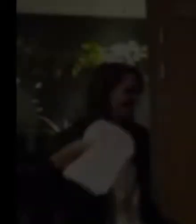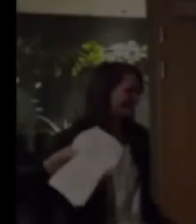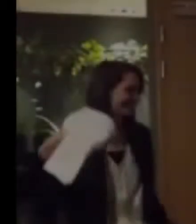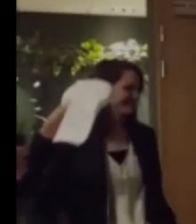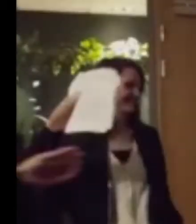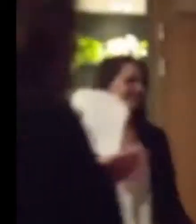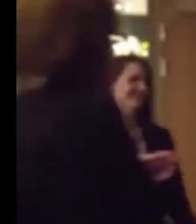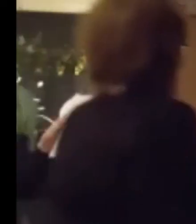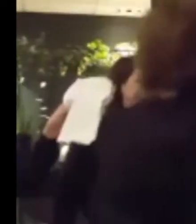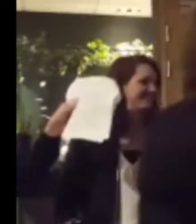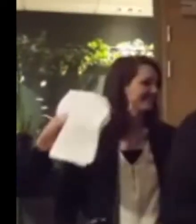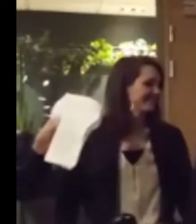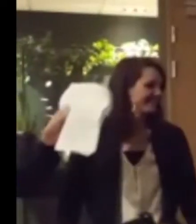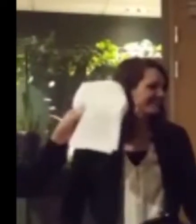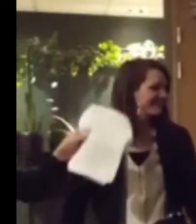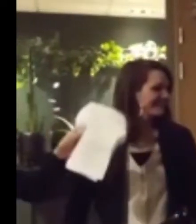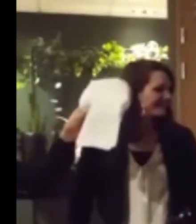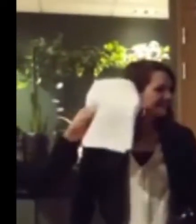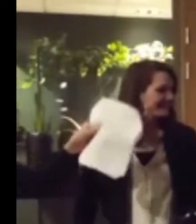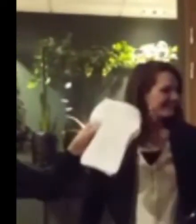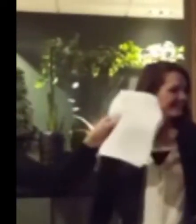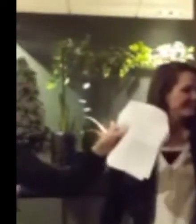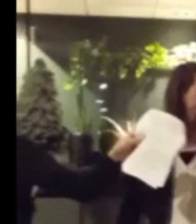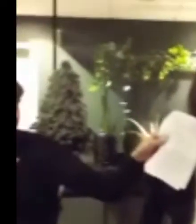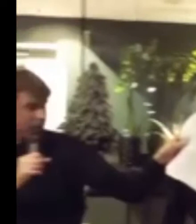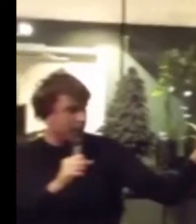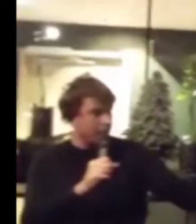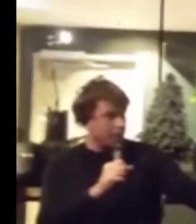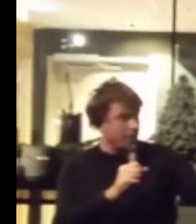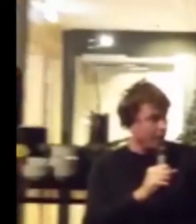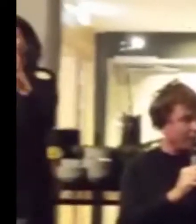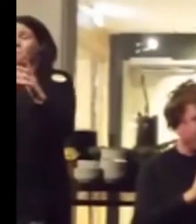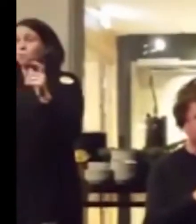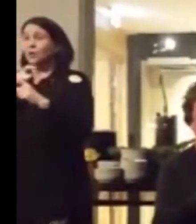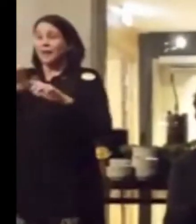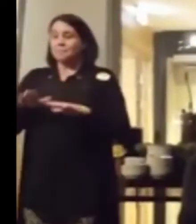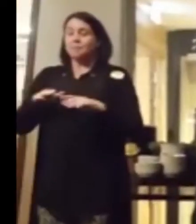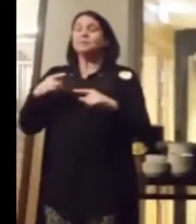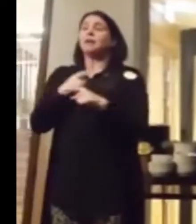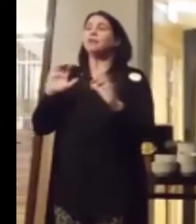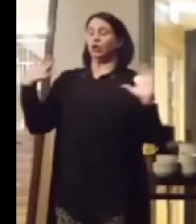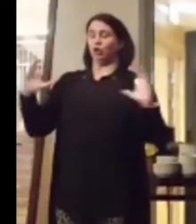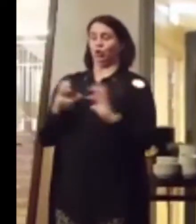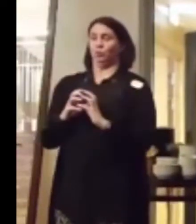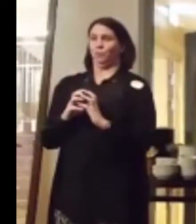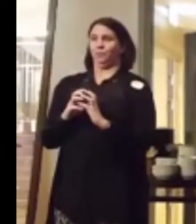Every year we give the award "Ace of Hearts". The award has the goal to encourage groups or individuals who do things important for STIL: